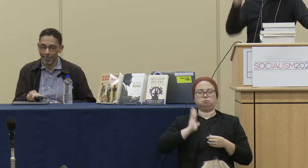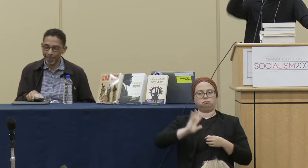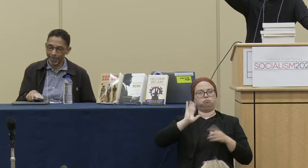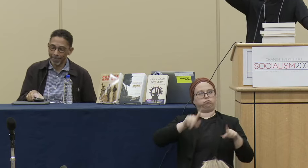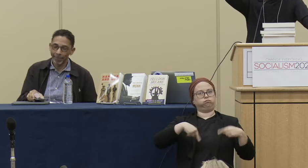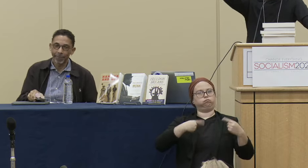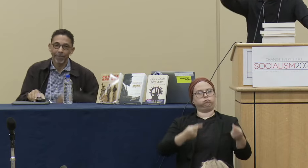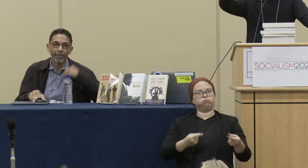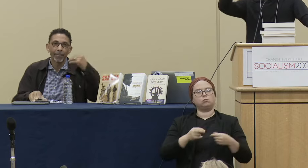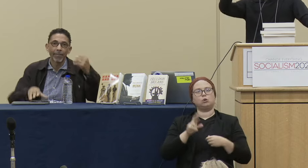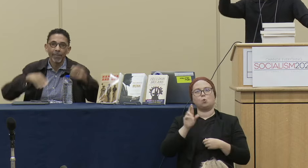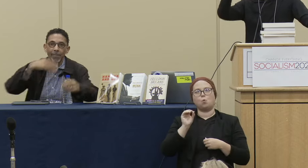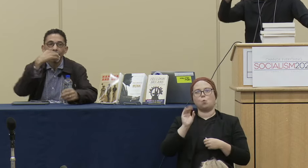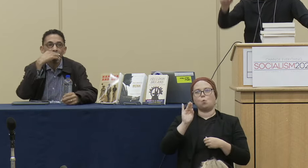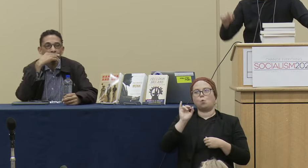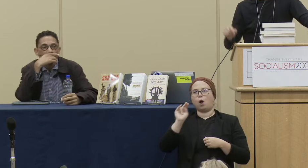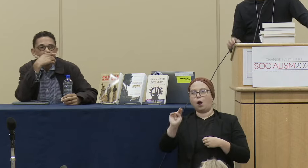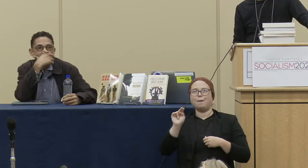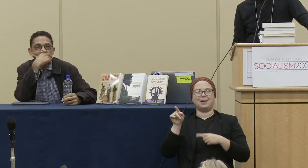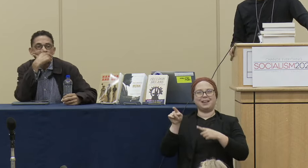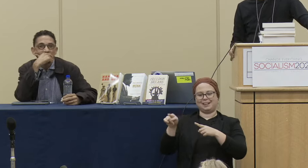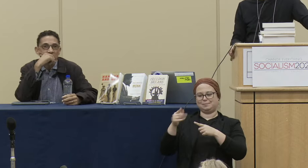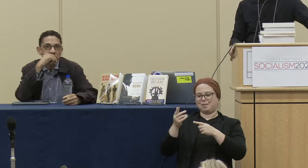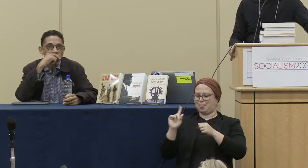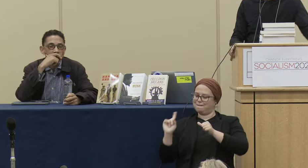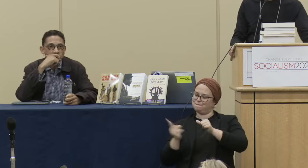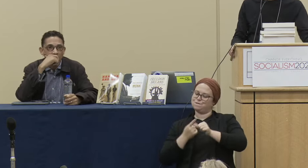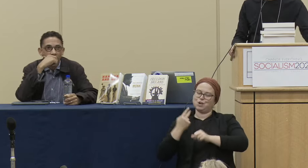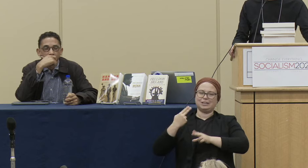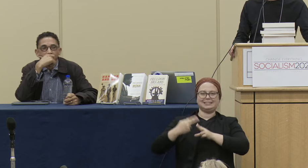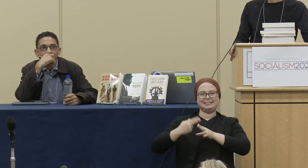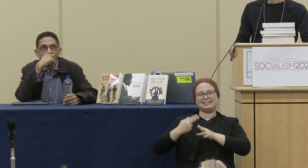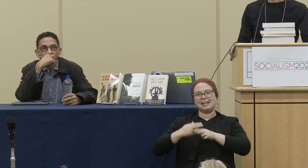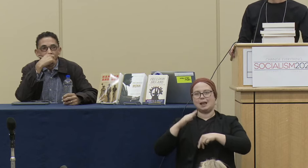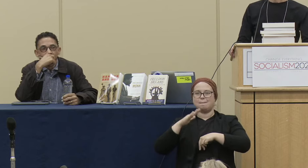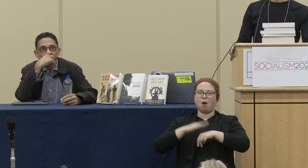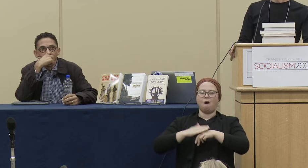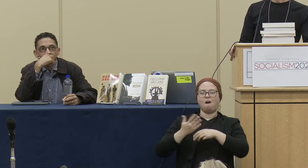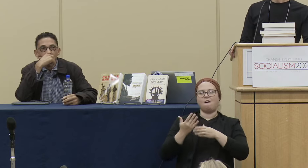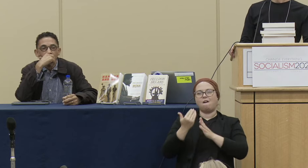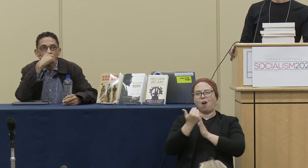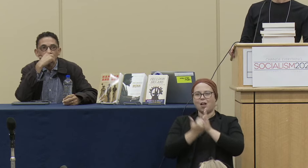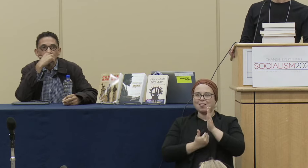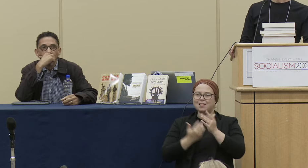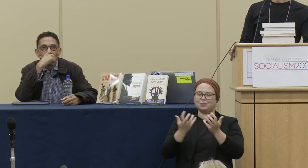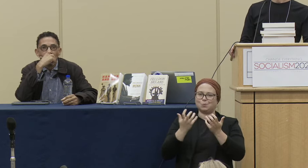conference organizers going back a while, and Robin has been, you know, like that first name on our wish list year,